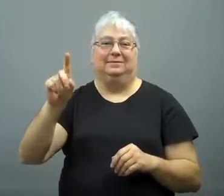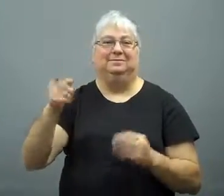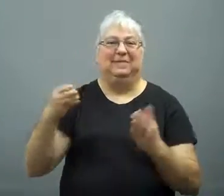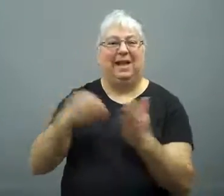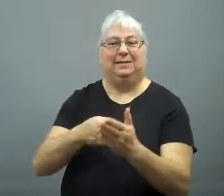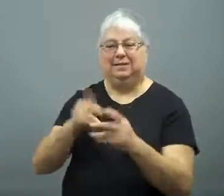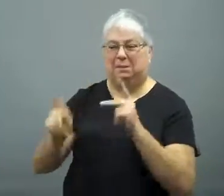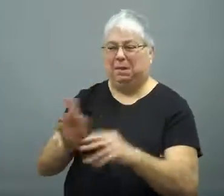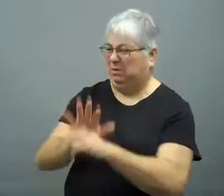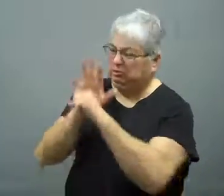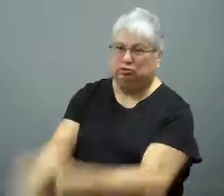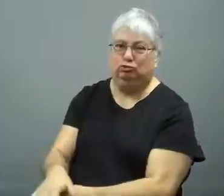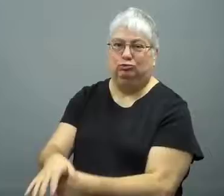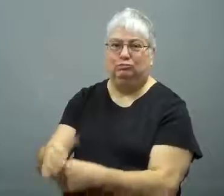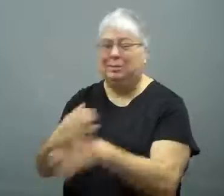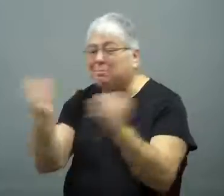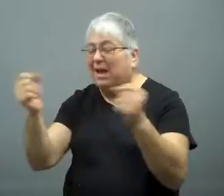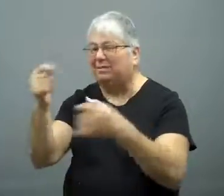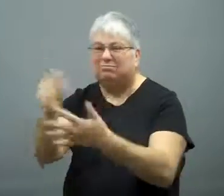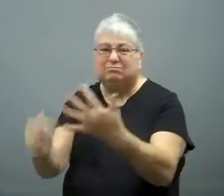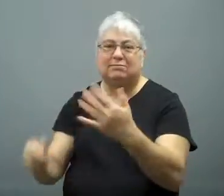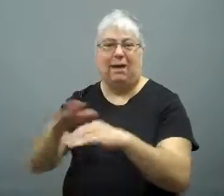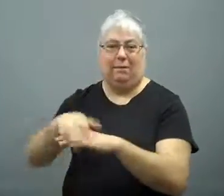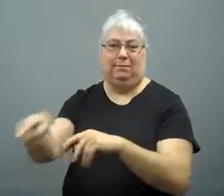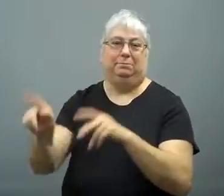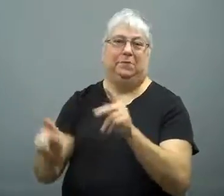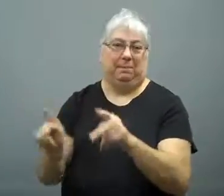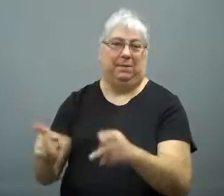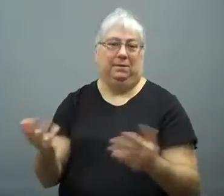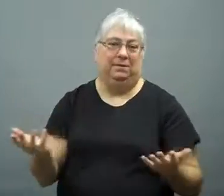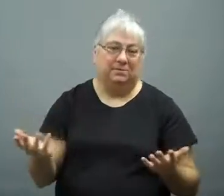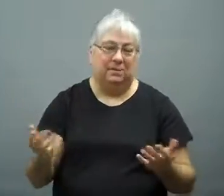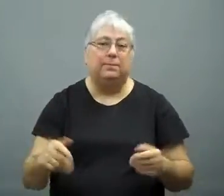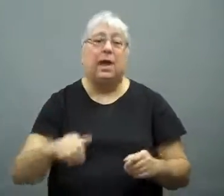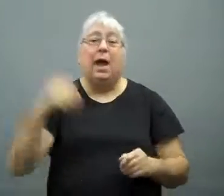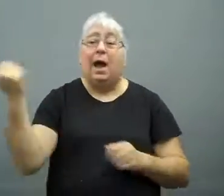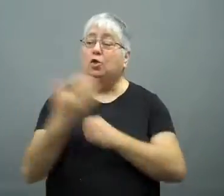in his use of weapons against the people to suppress the rebellion.